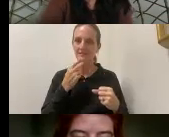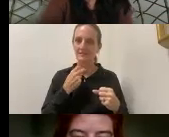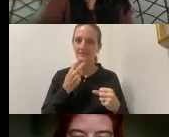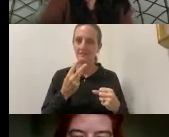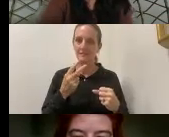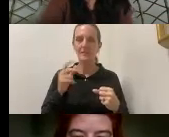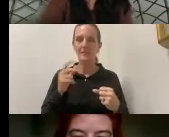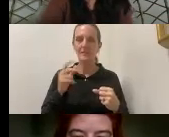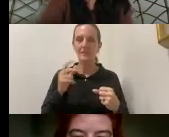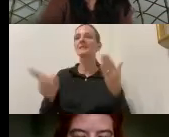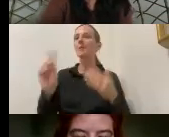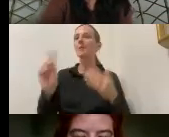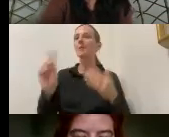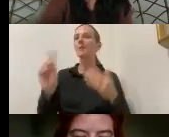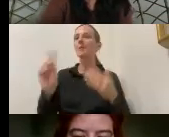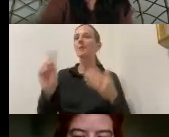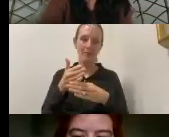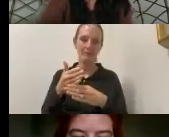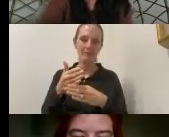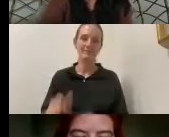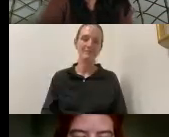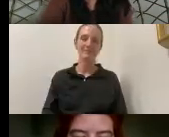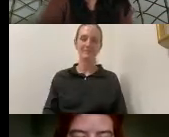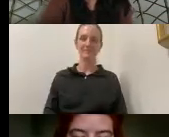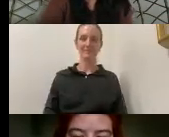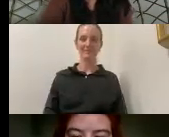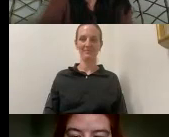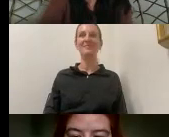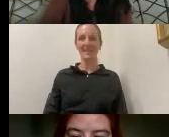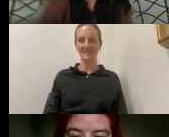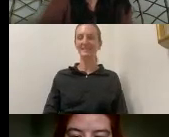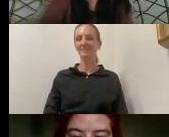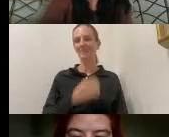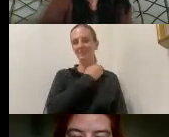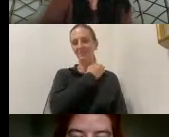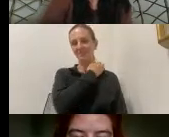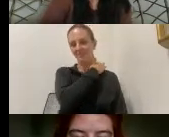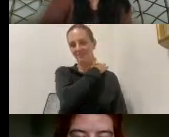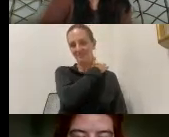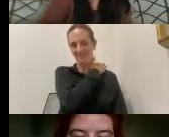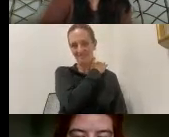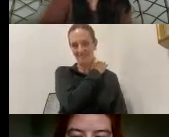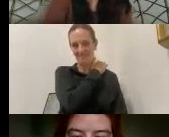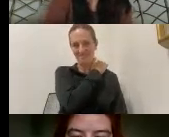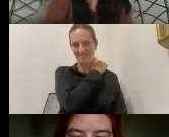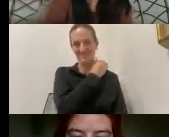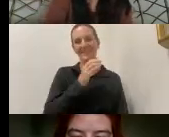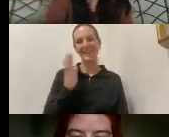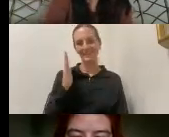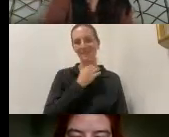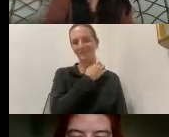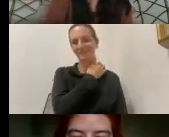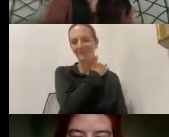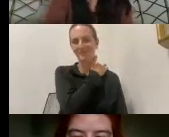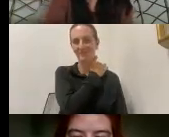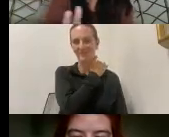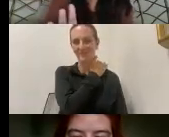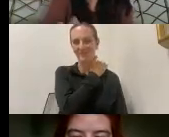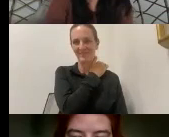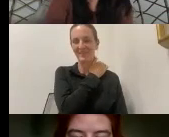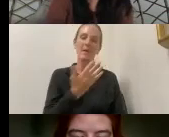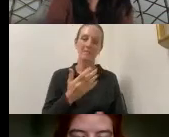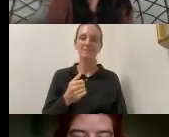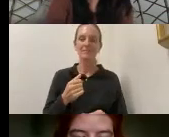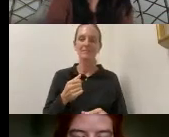Yes, I think that is all I have to say, well I have more, but it's not coming to me right